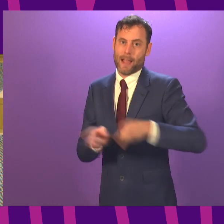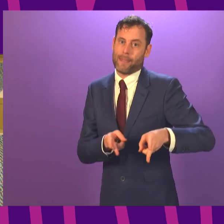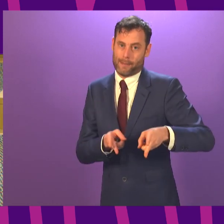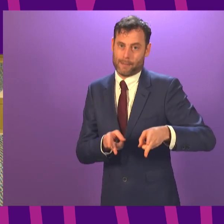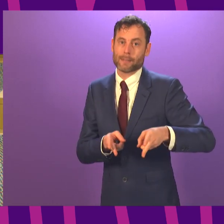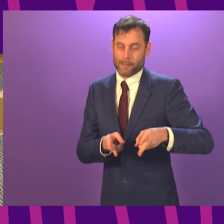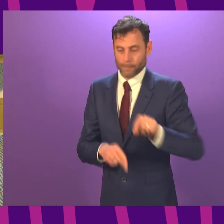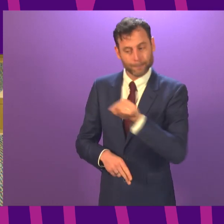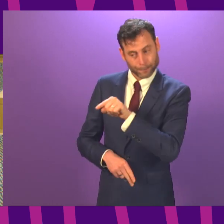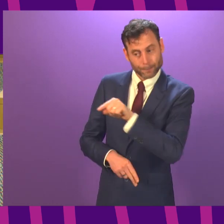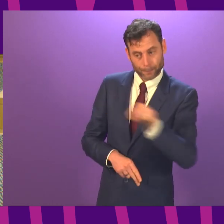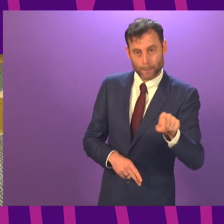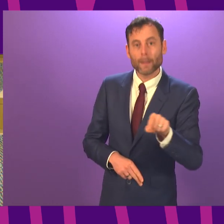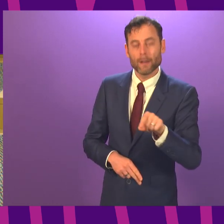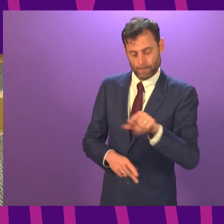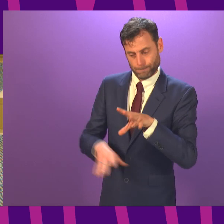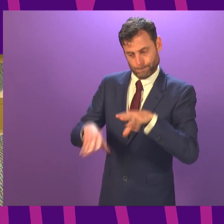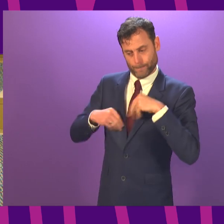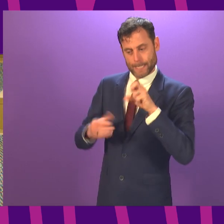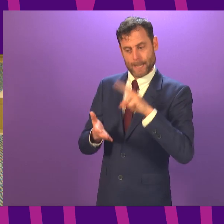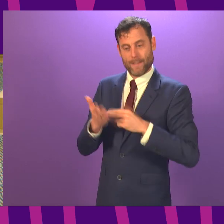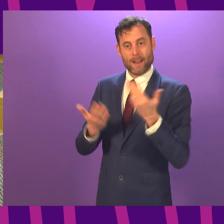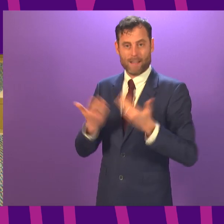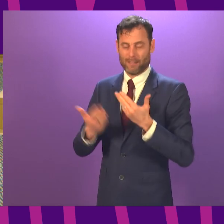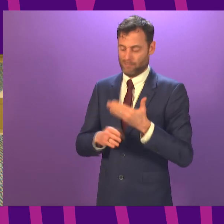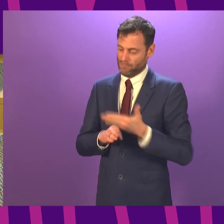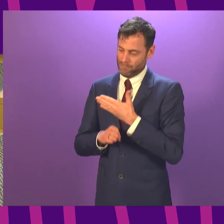of patients who first tested positive in the previous 28 days. The total number of people